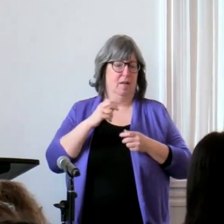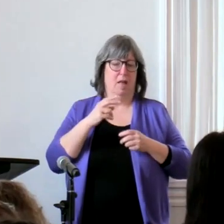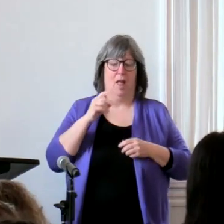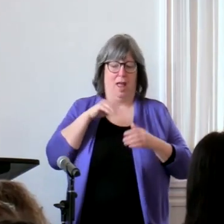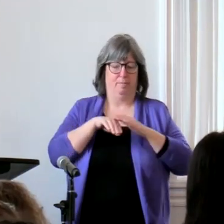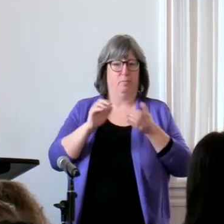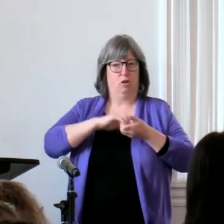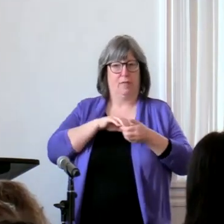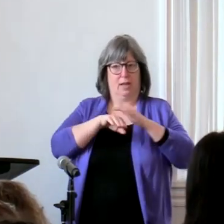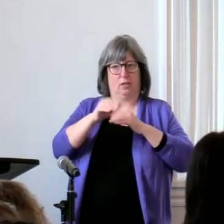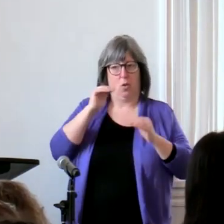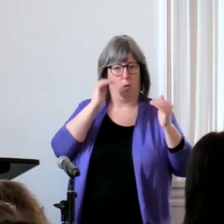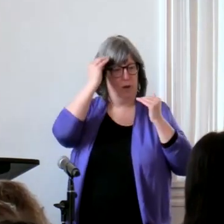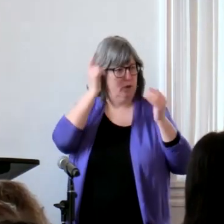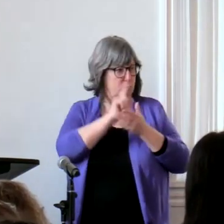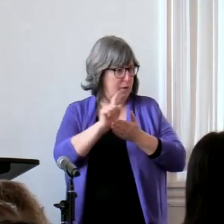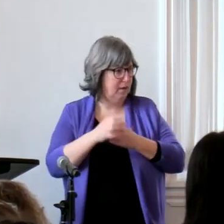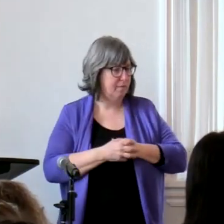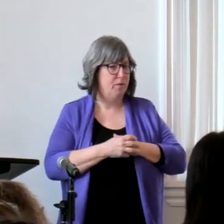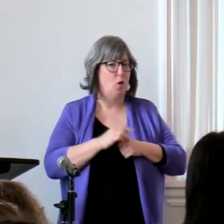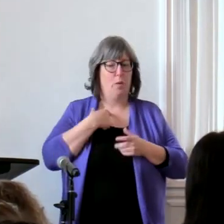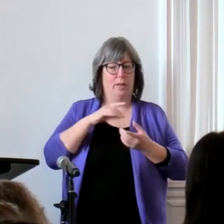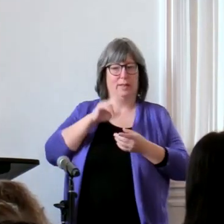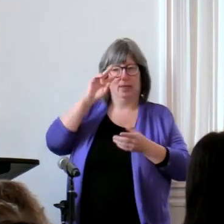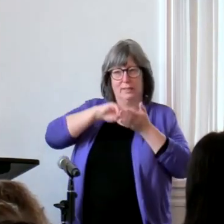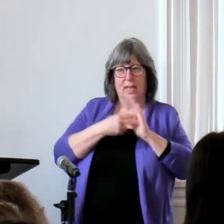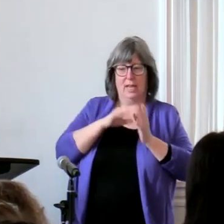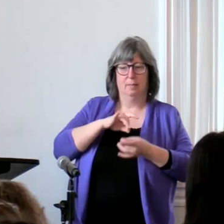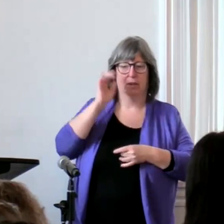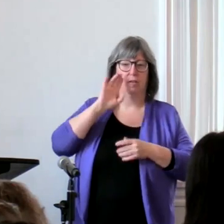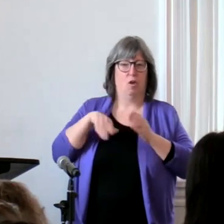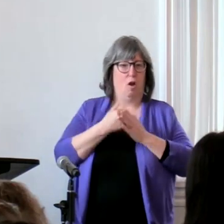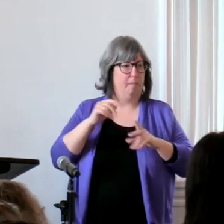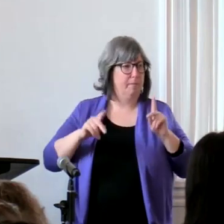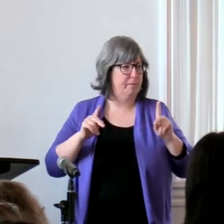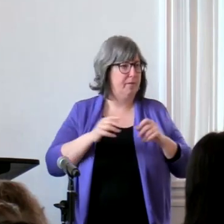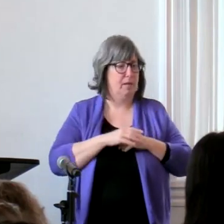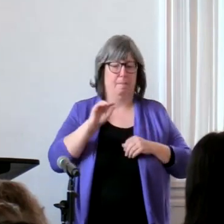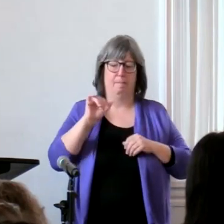continues to fully embrace the intent and spirit of Rick Hansen’s Man in Motion tour.